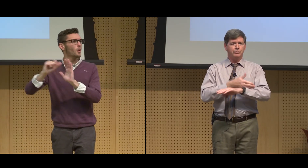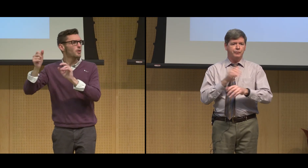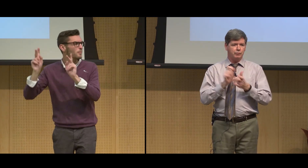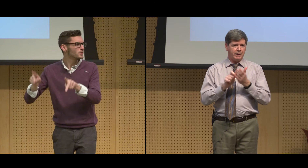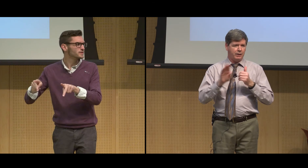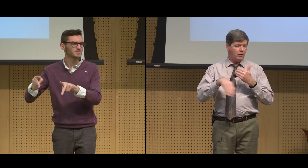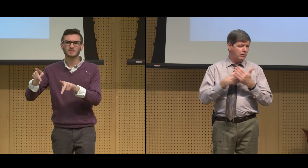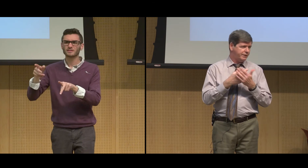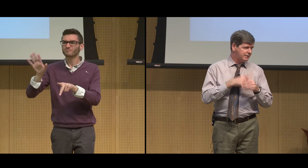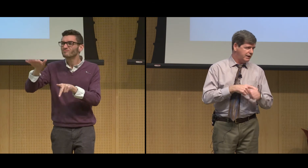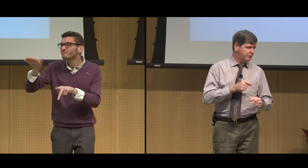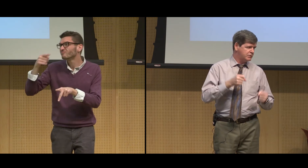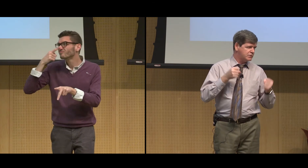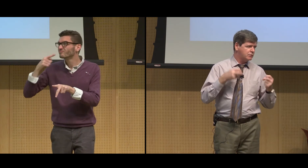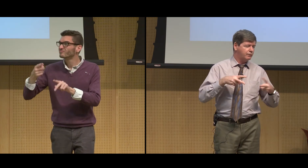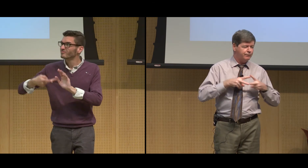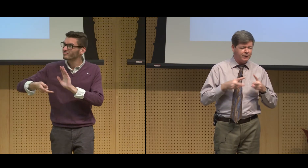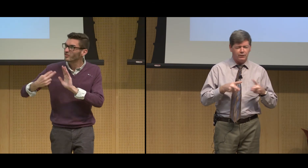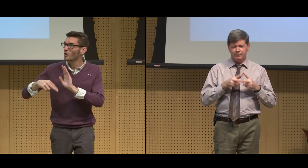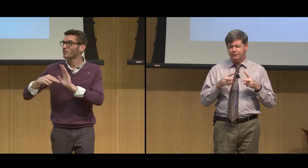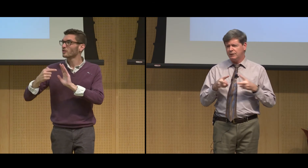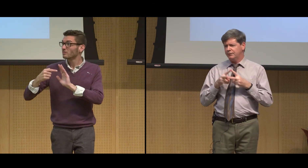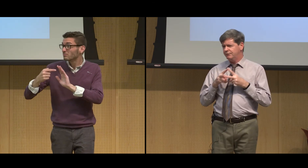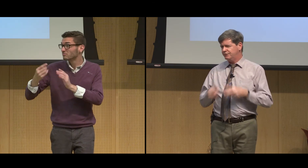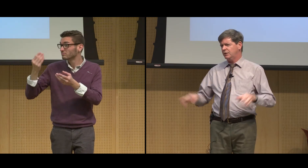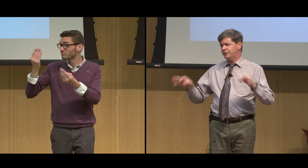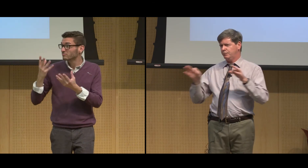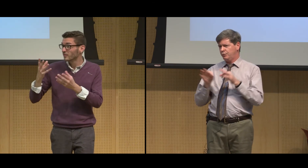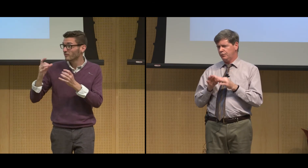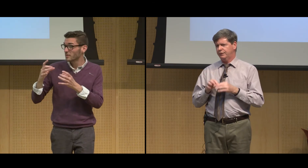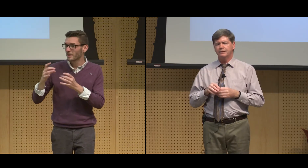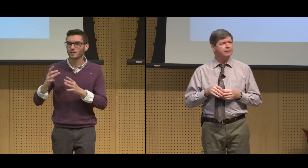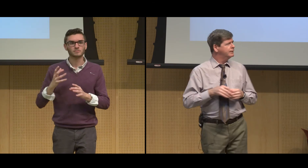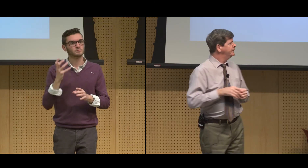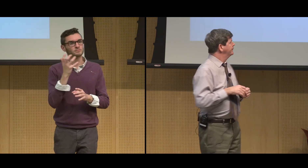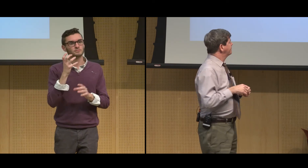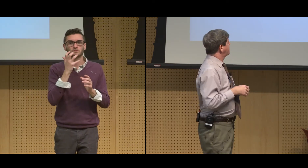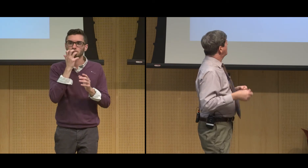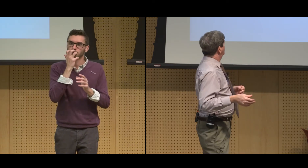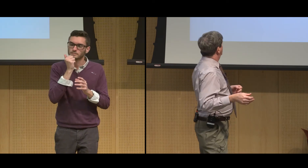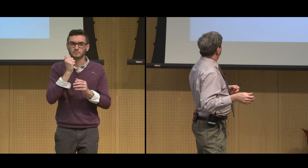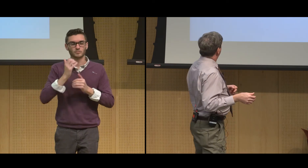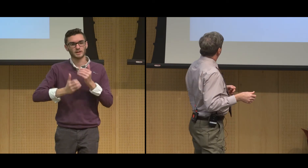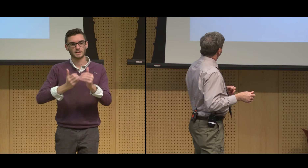Try to improve your writing all the time. It's just so very, very, very important.